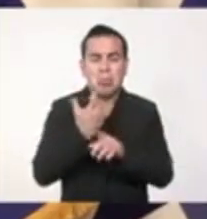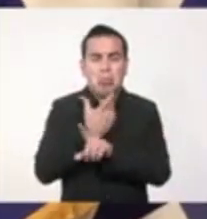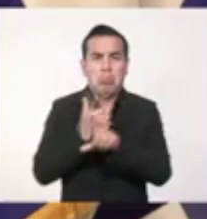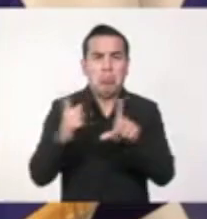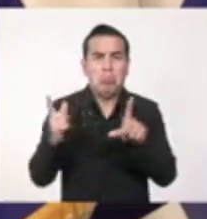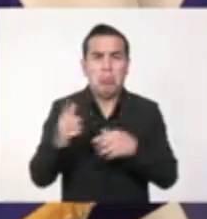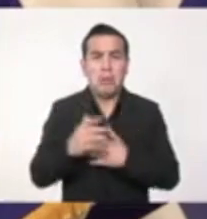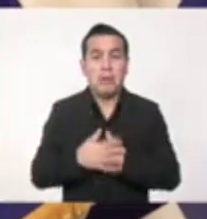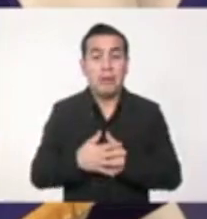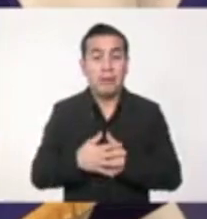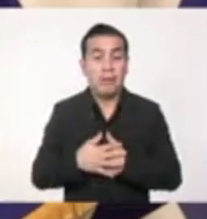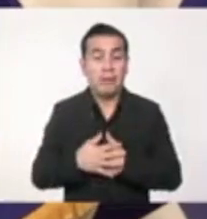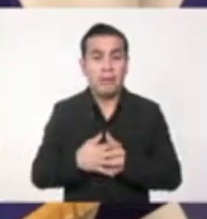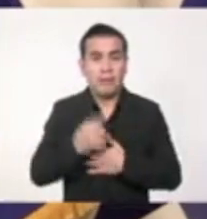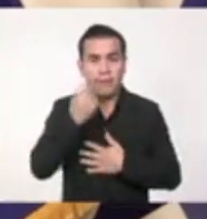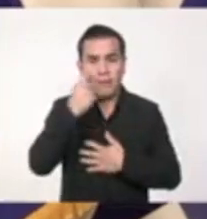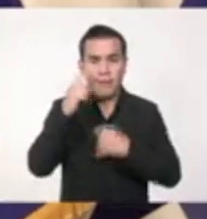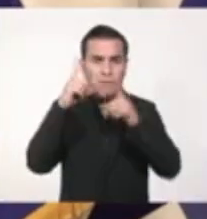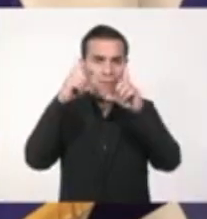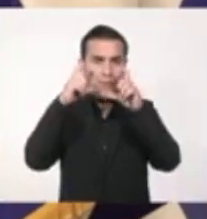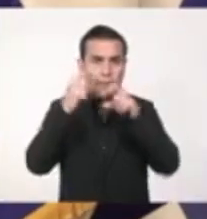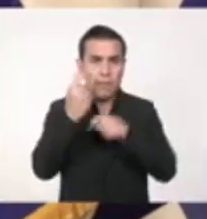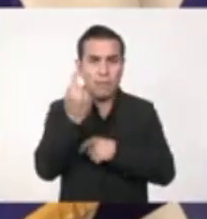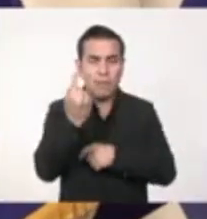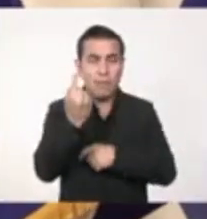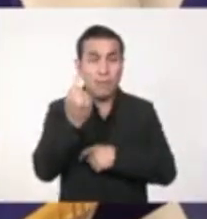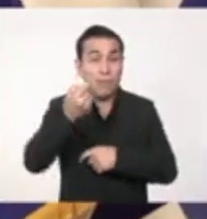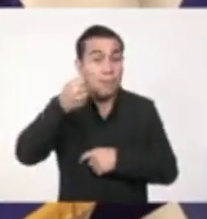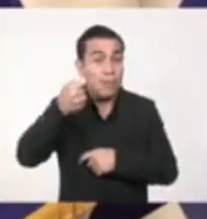todavía veo la foto, hay un policía, un policía, ¿y qué fue